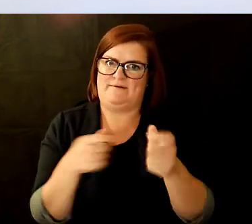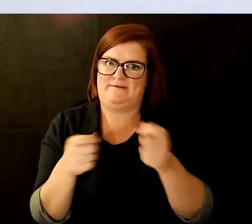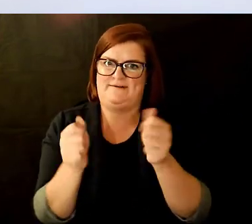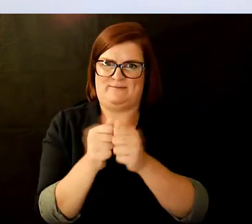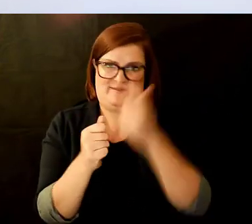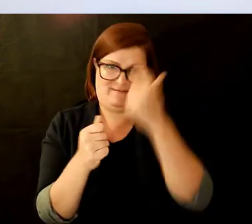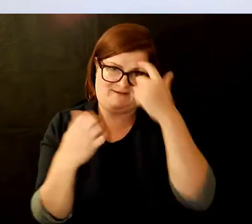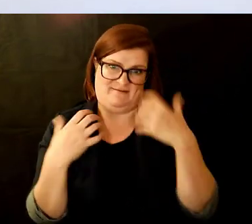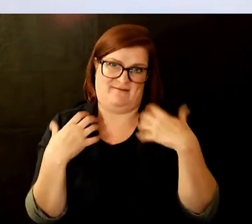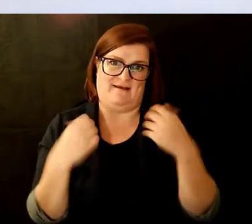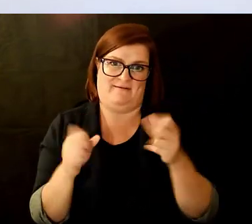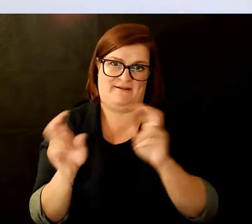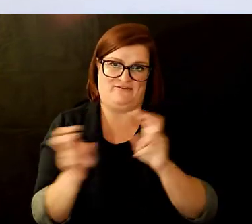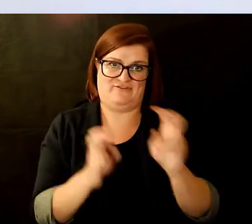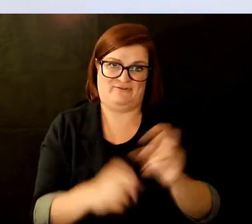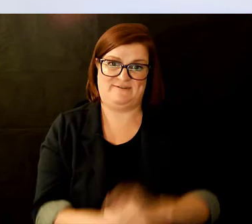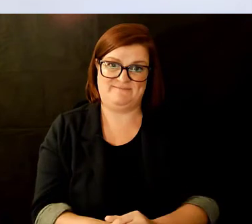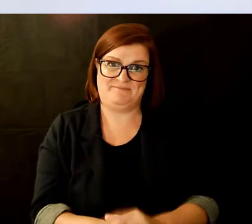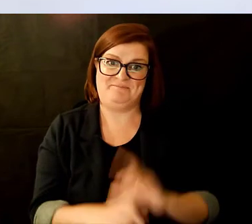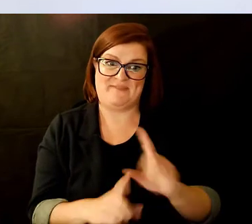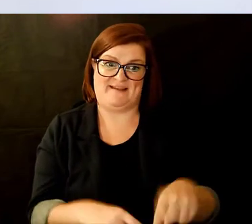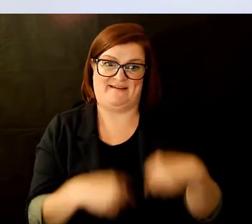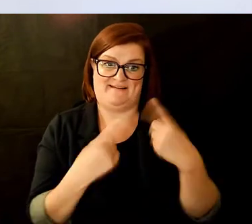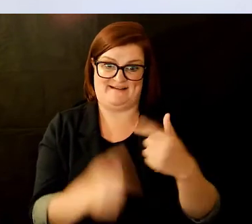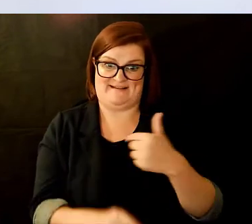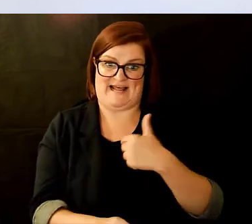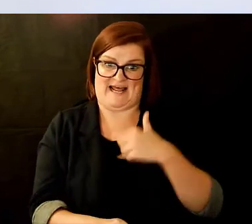Since I was a teenager I experienced